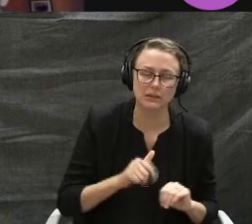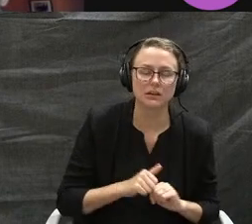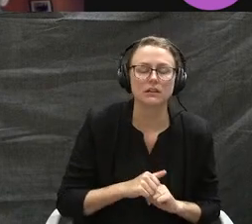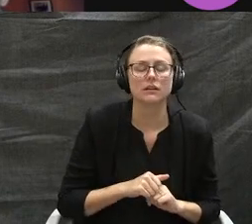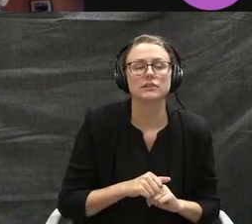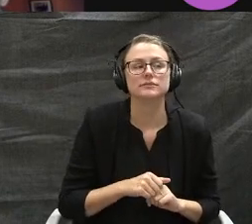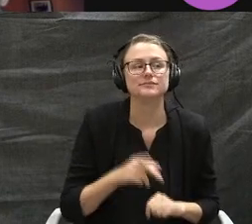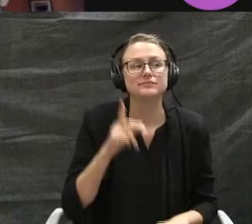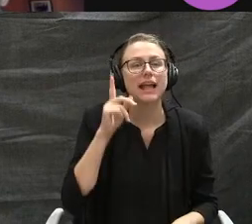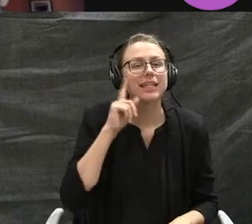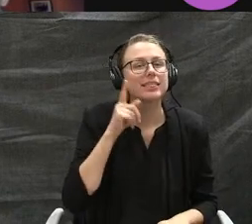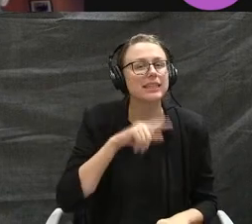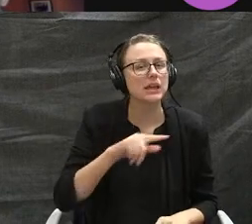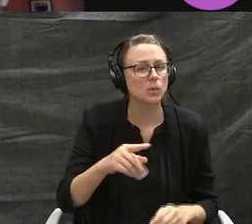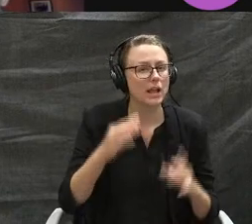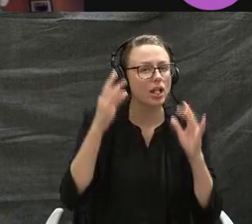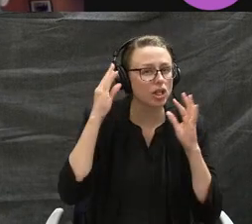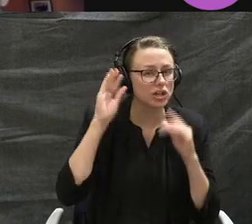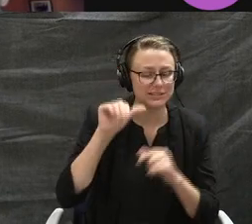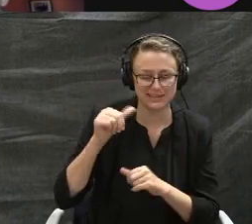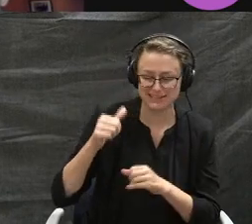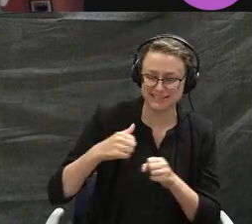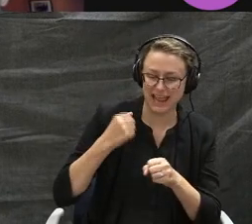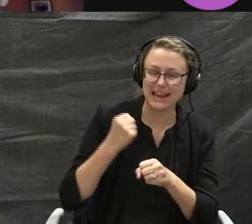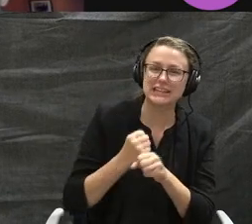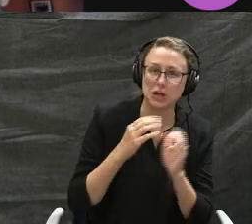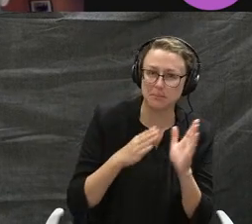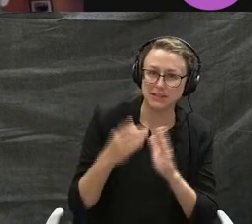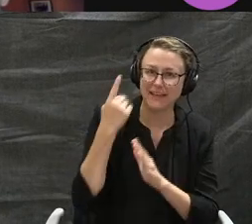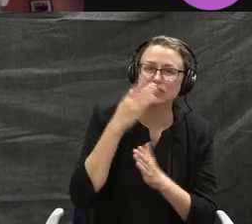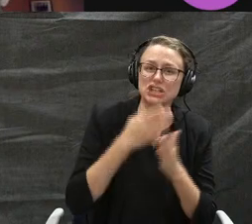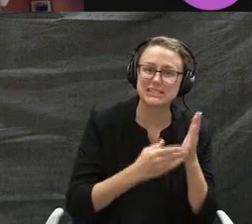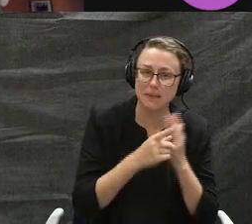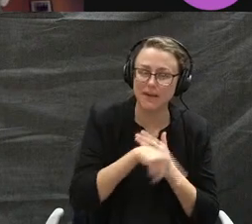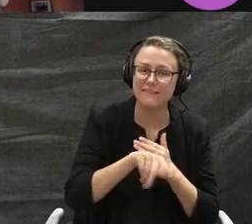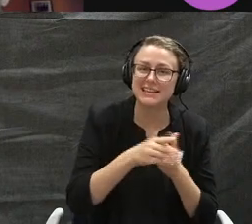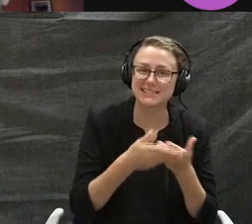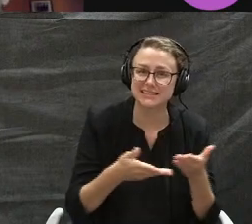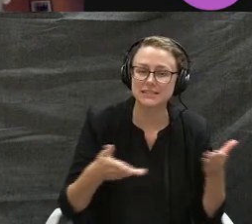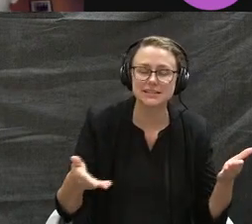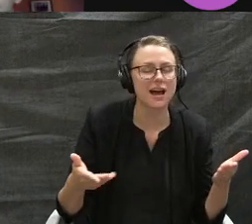I think we looked at a 10 year plan for some of this stuff, and